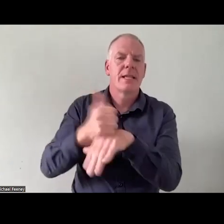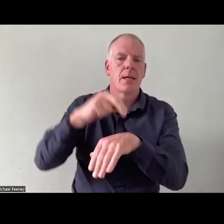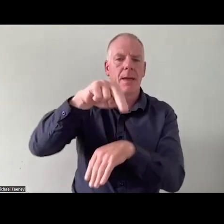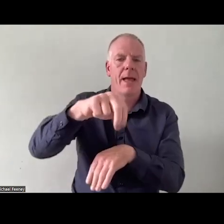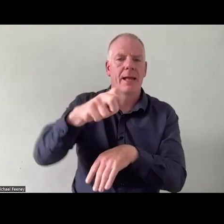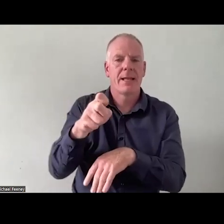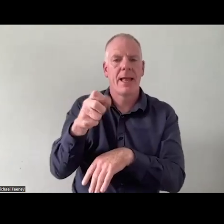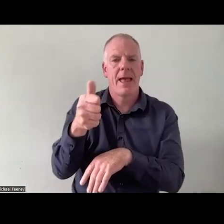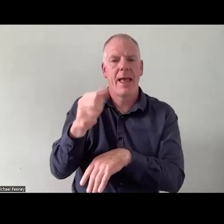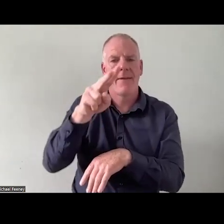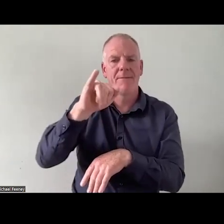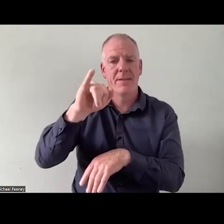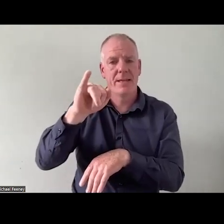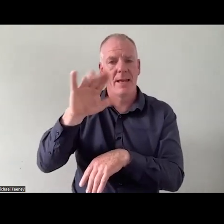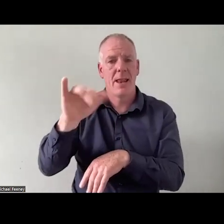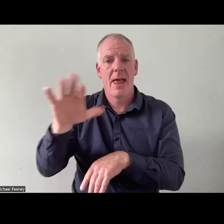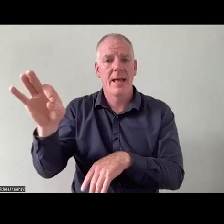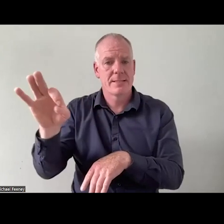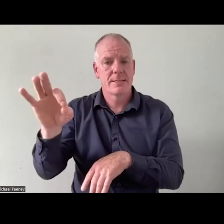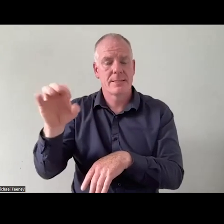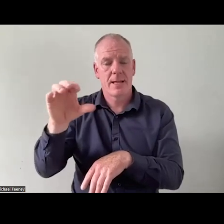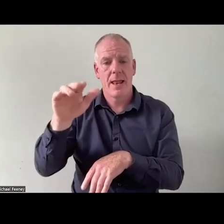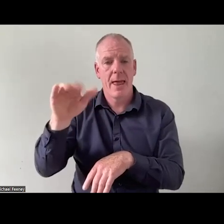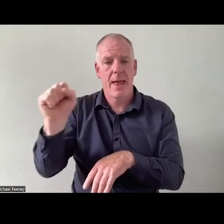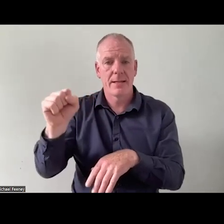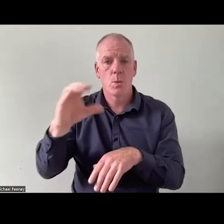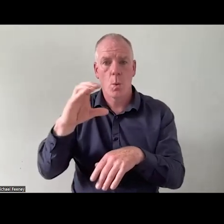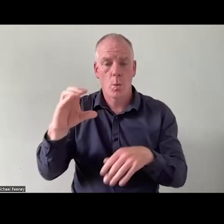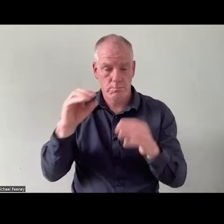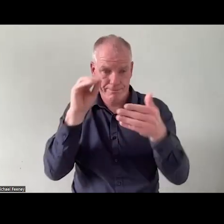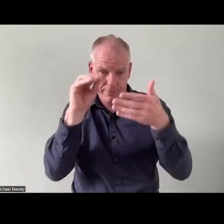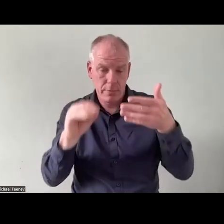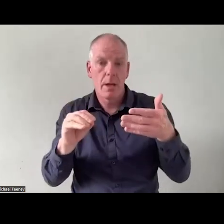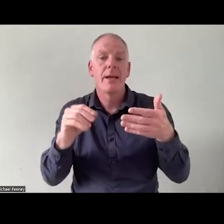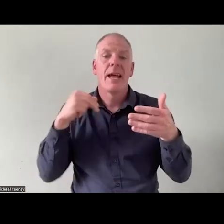next to the names of each of the companies that had a stand at the trade fair.